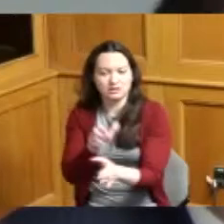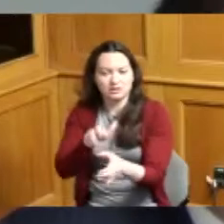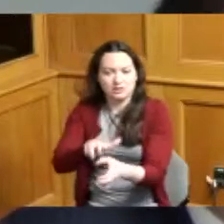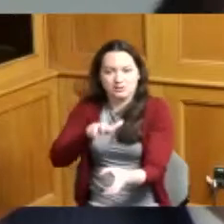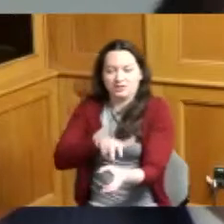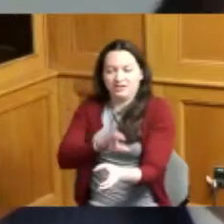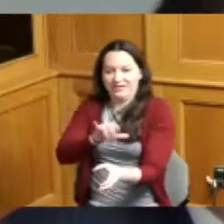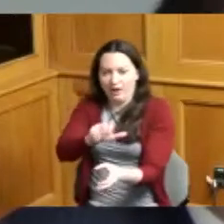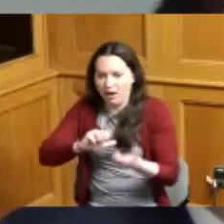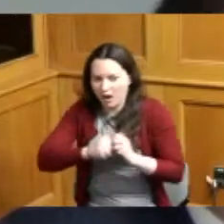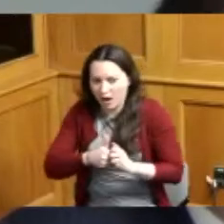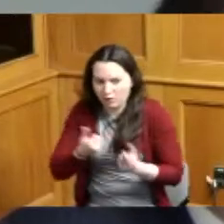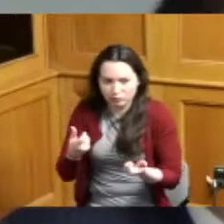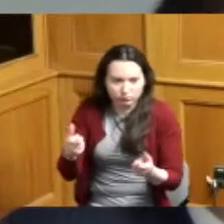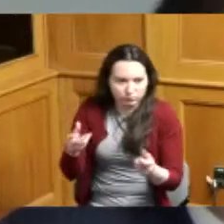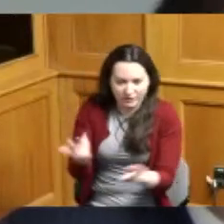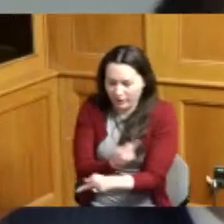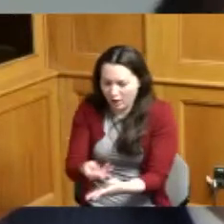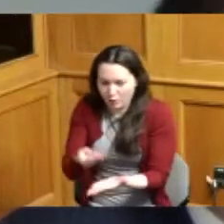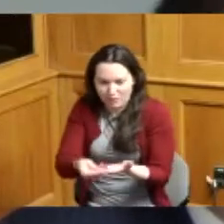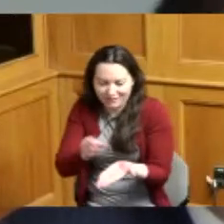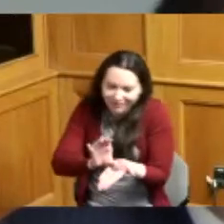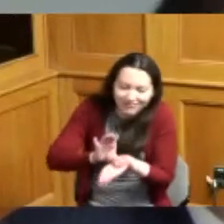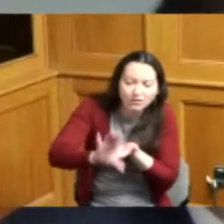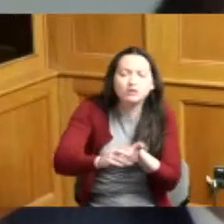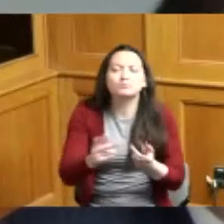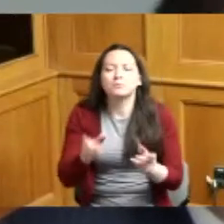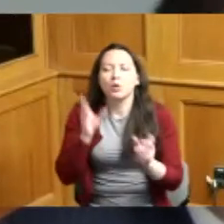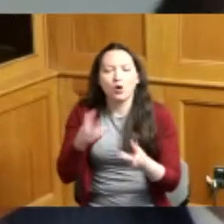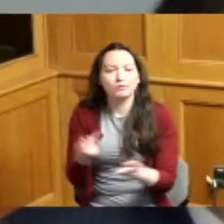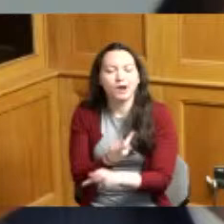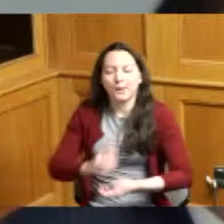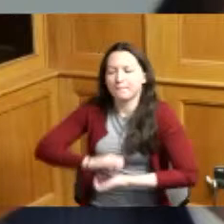how we'd go about funding them and I think that's also where we would start to talk to our partners